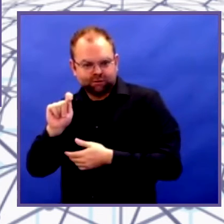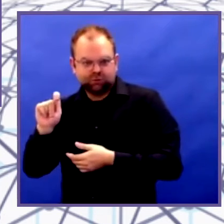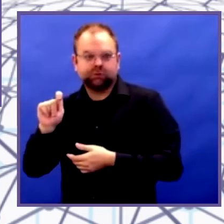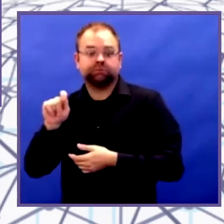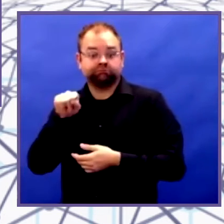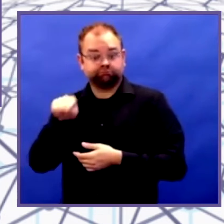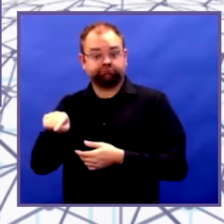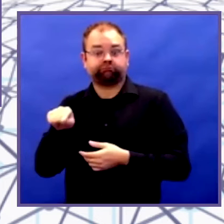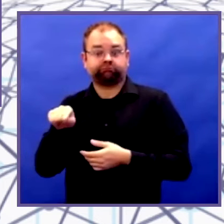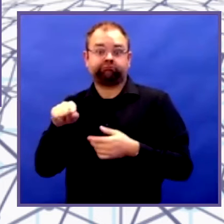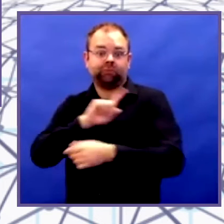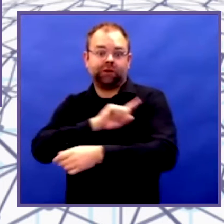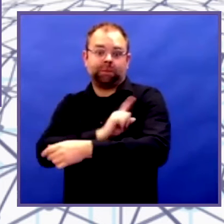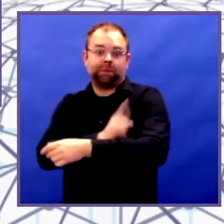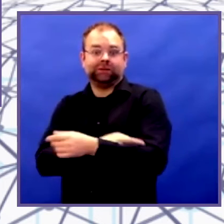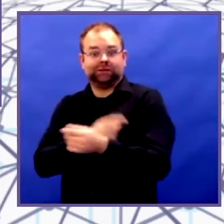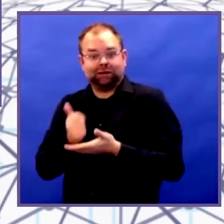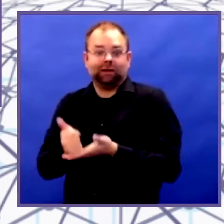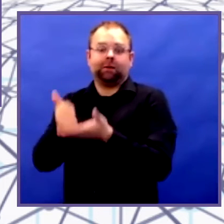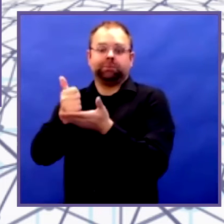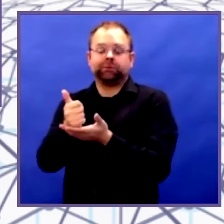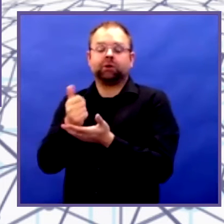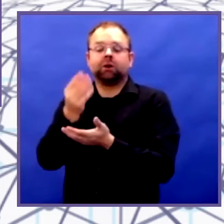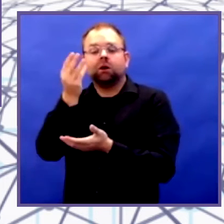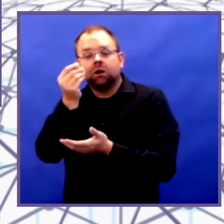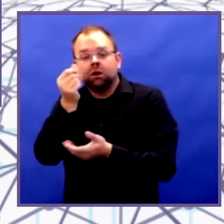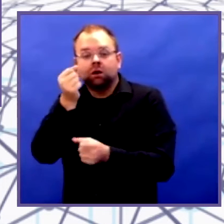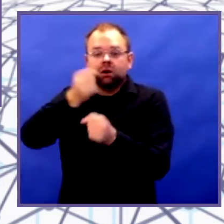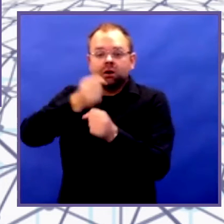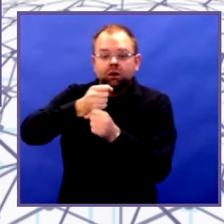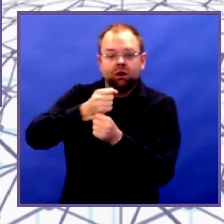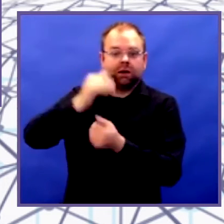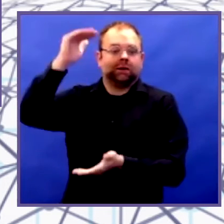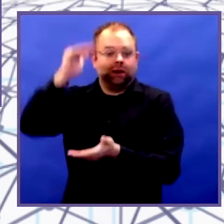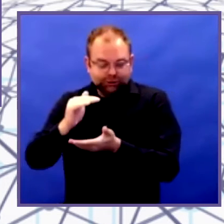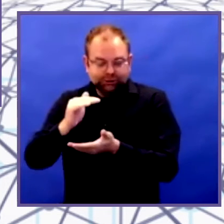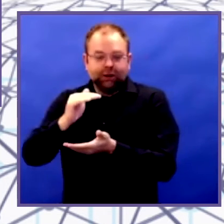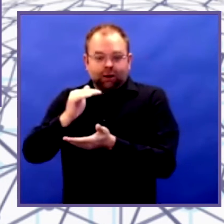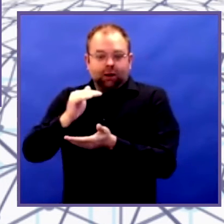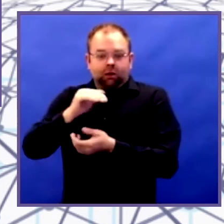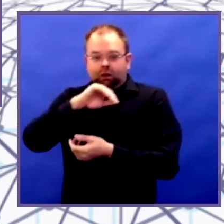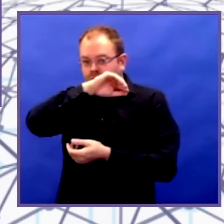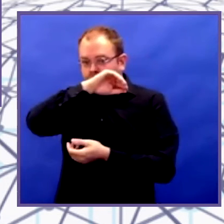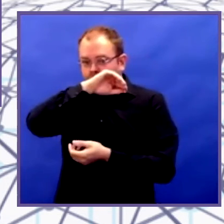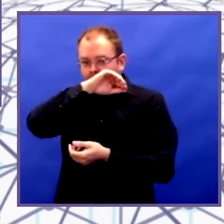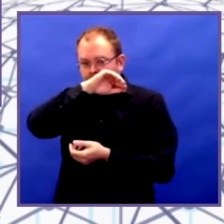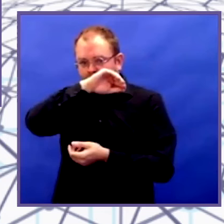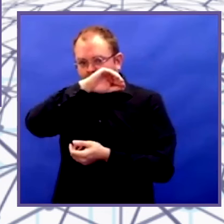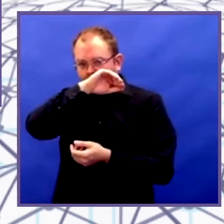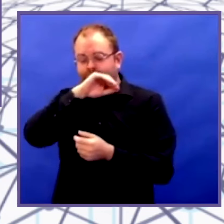individuals and organisations, we need to do what I did over 30 years ago.